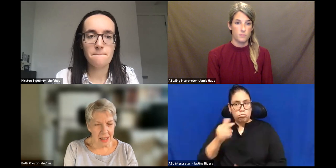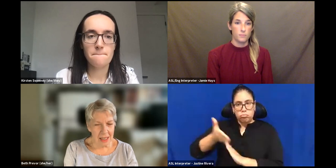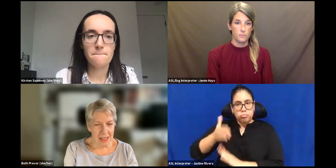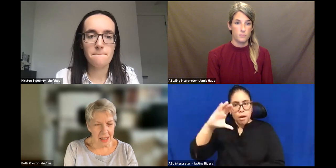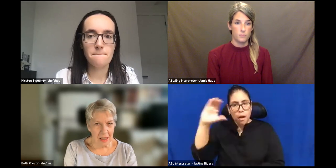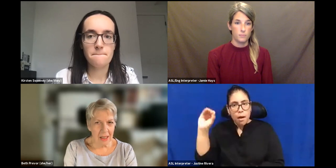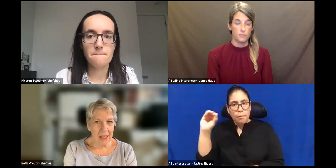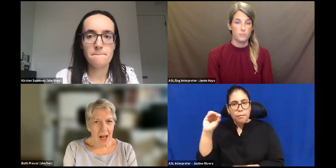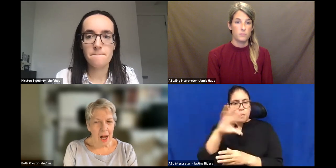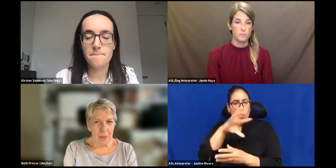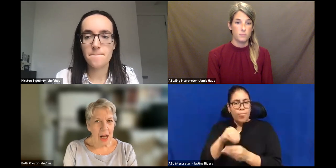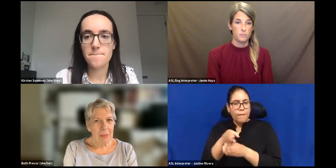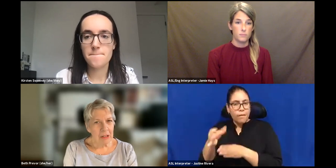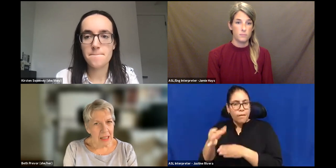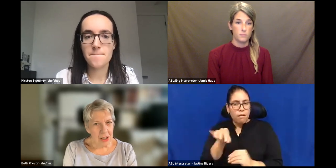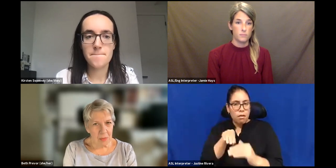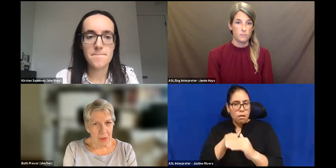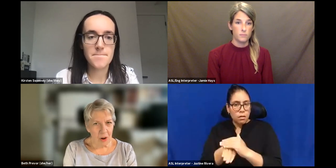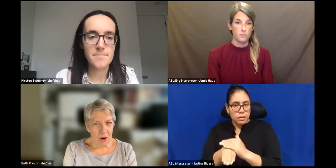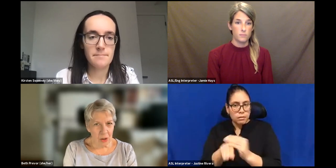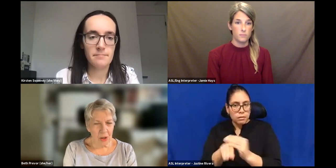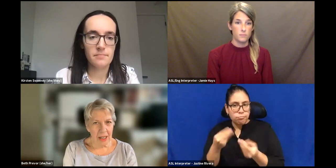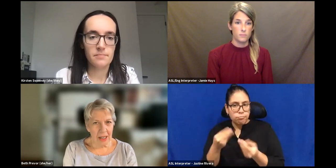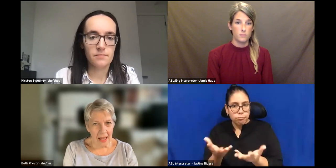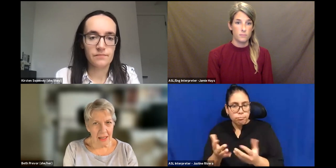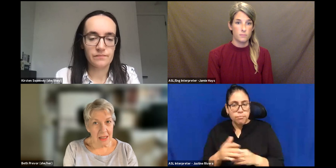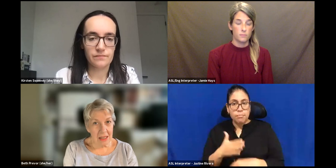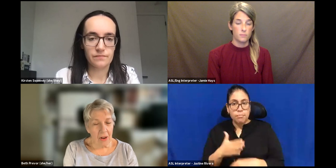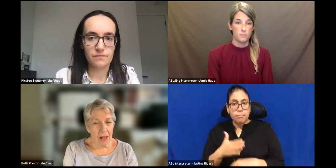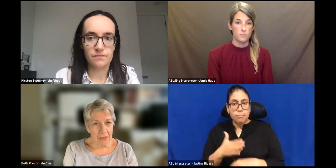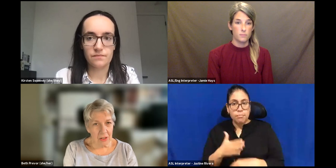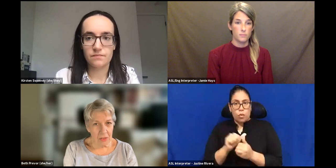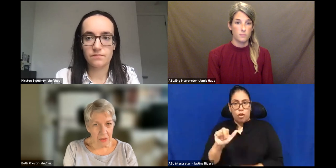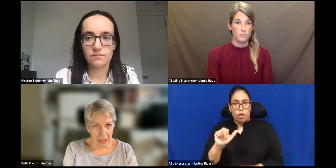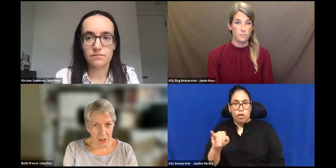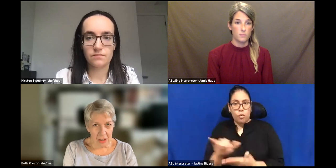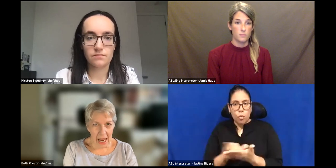accessibility, my relationship with A.R.T./New York has evolved over the years.